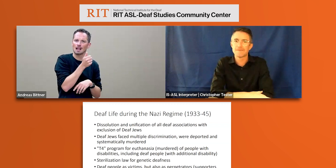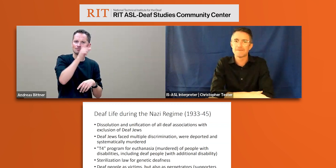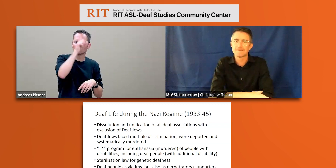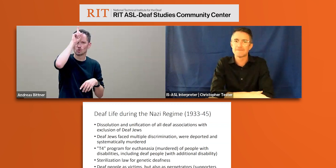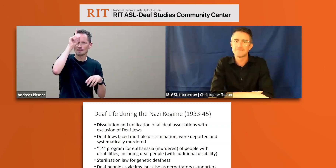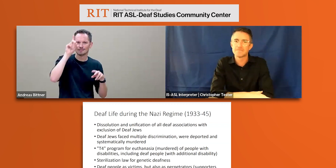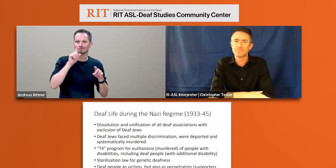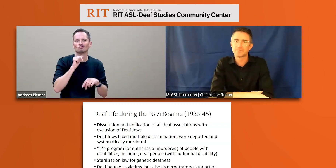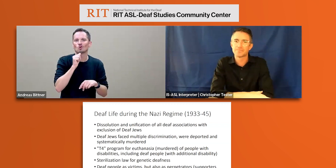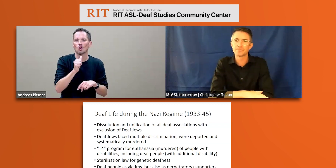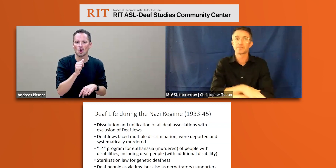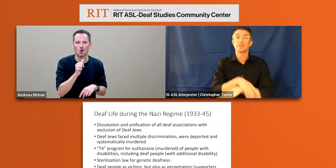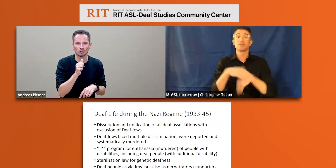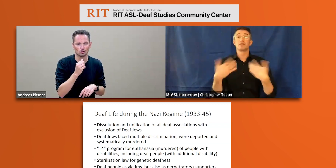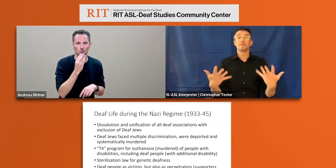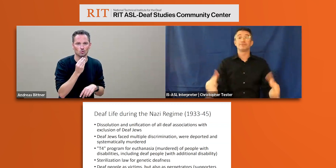Mm-hmm.